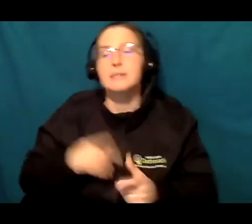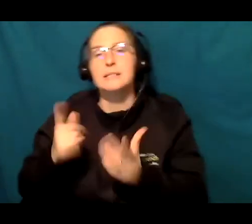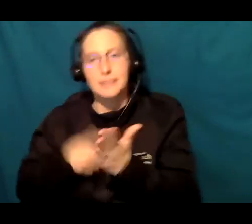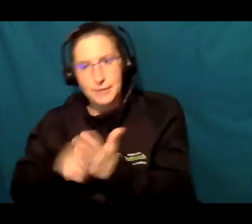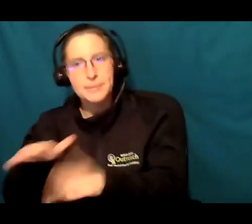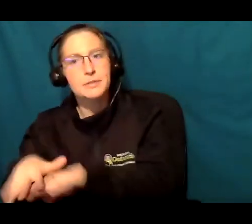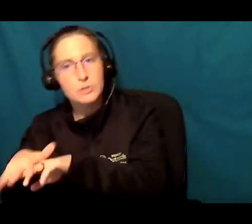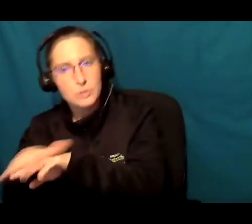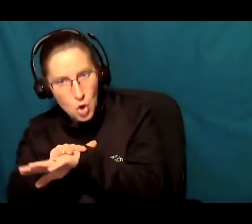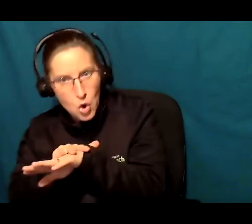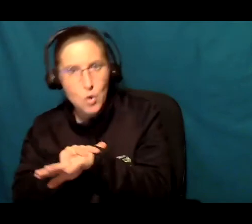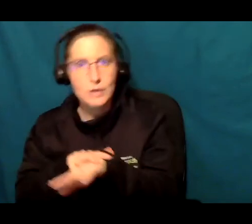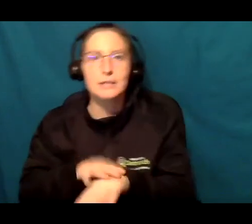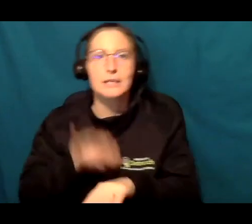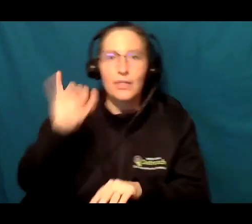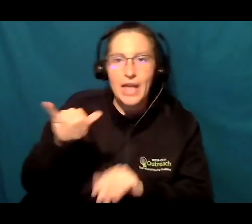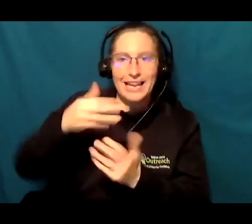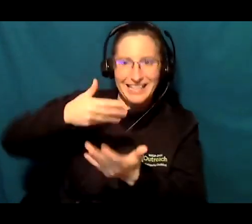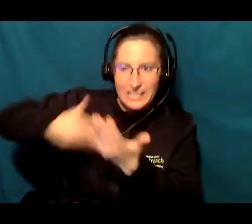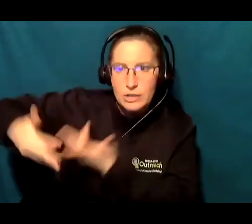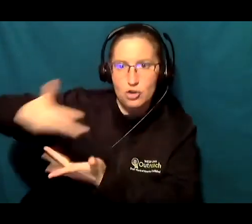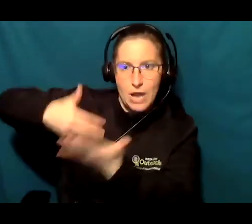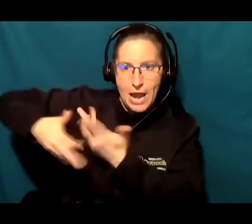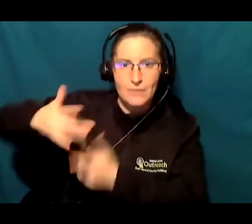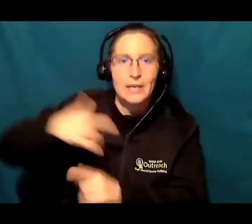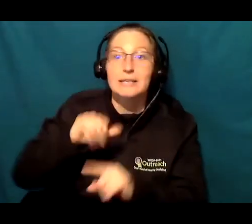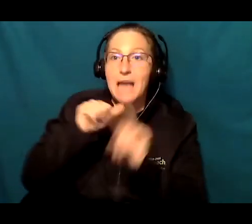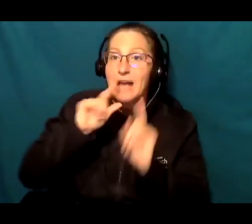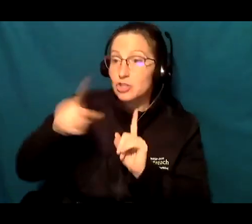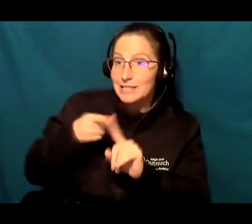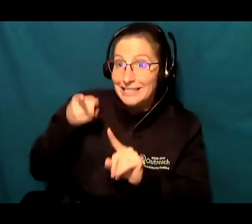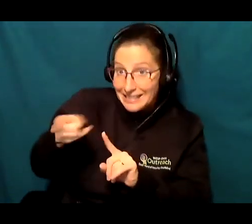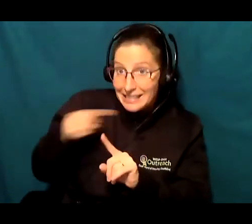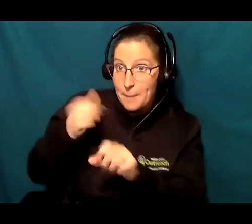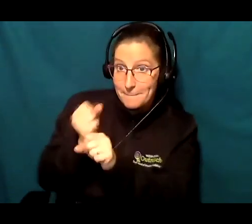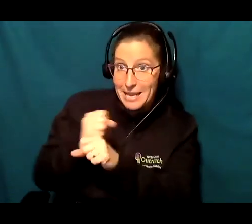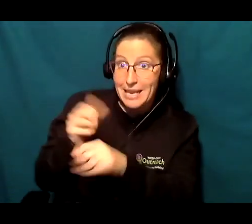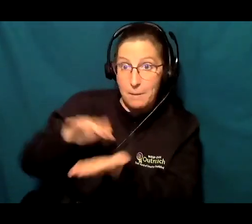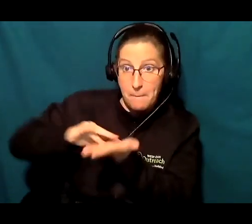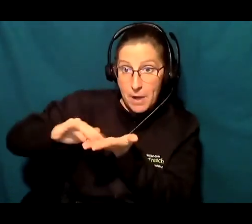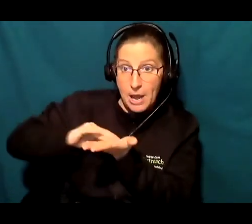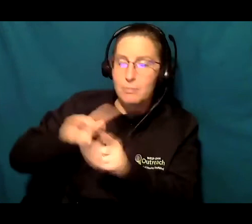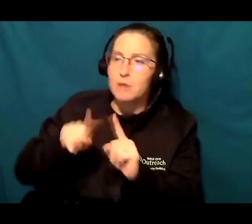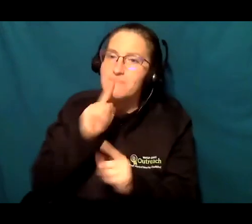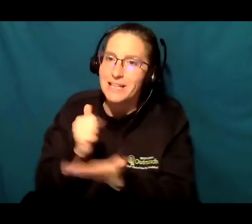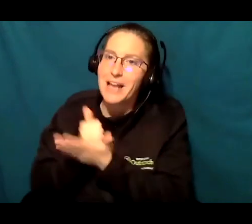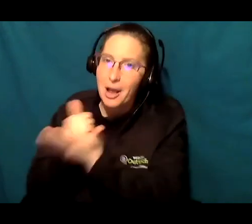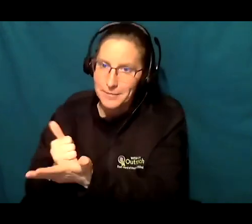And that interactive not just making him Braille, really, really helps him, and it gets us